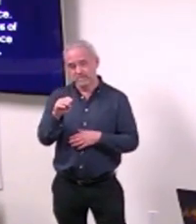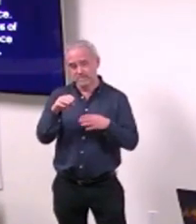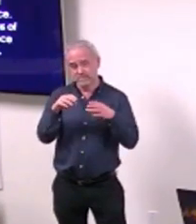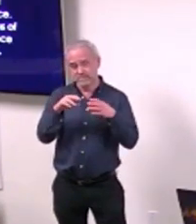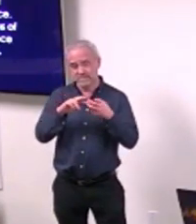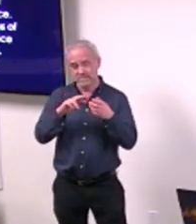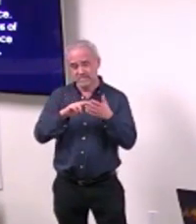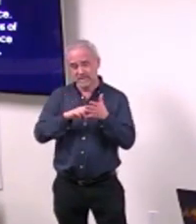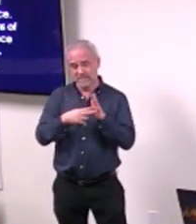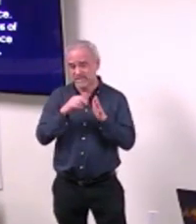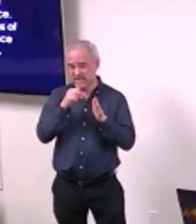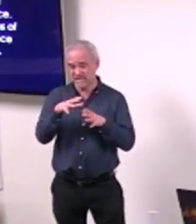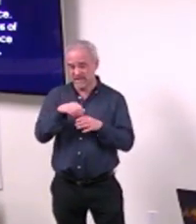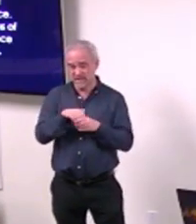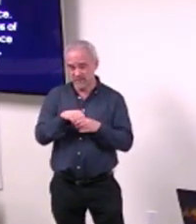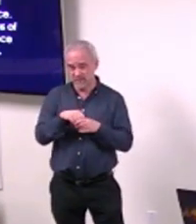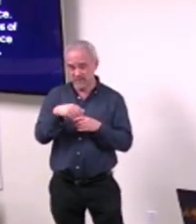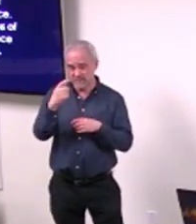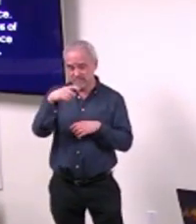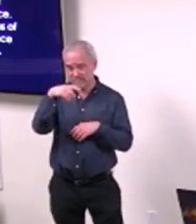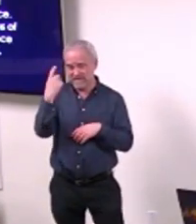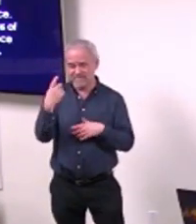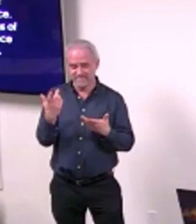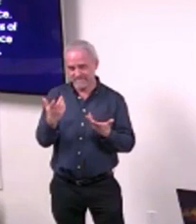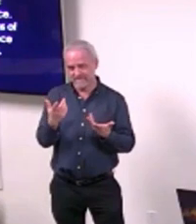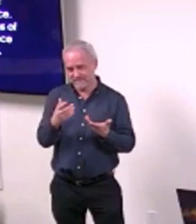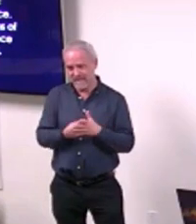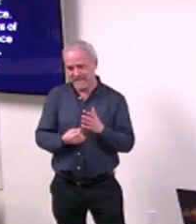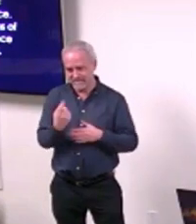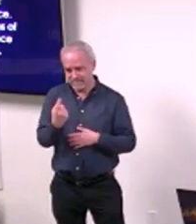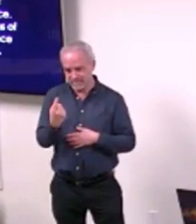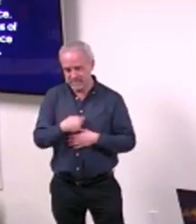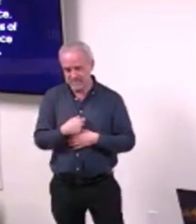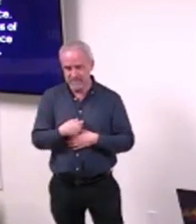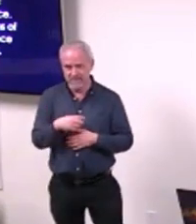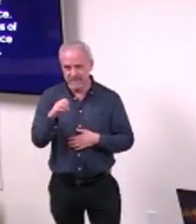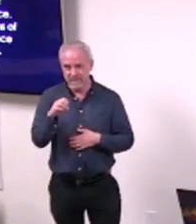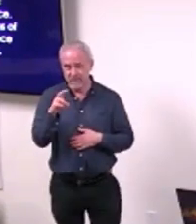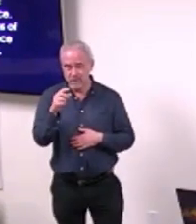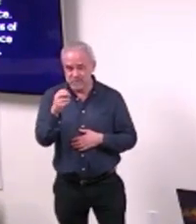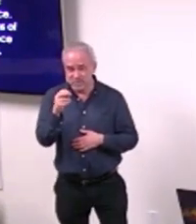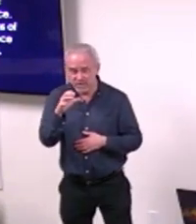Eugenics has to be in there as well. So I encourage folks to really think through your own definition.